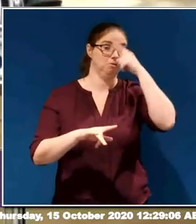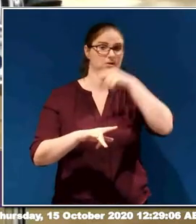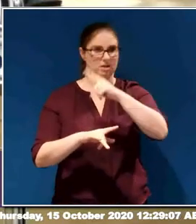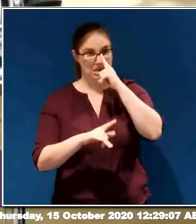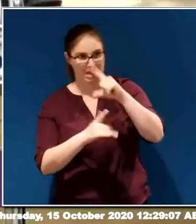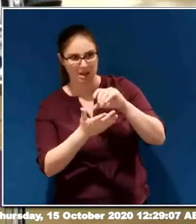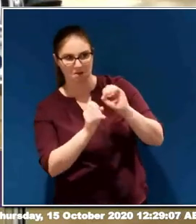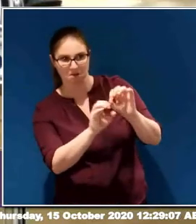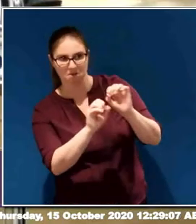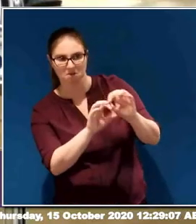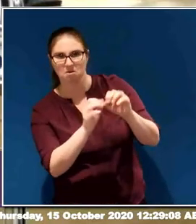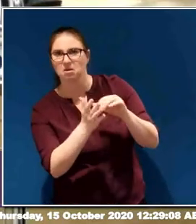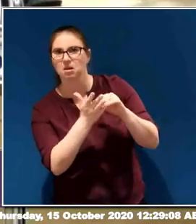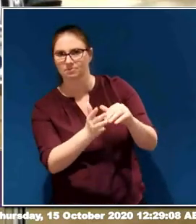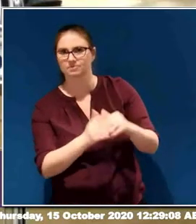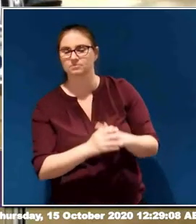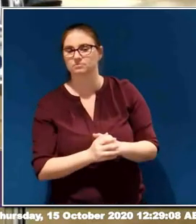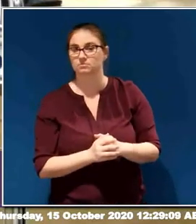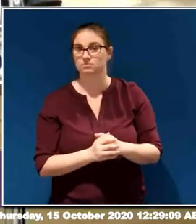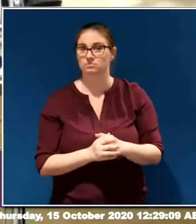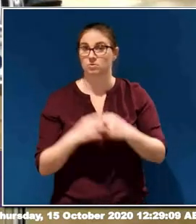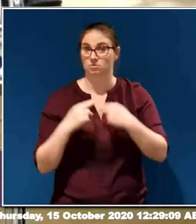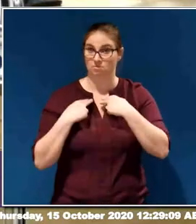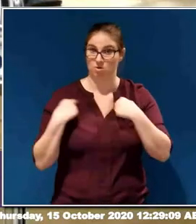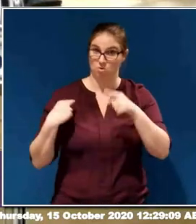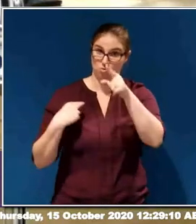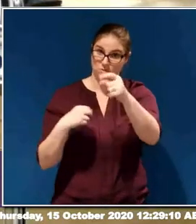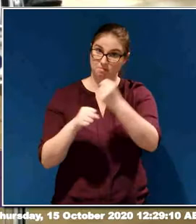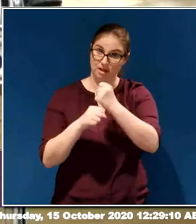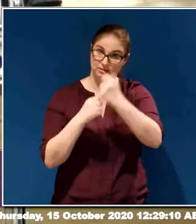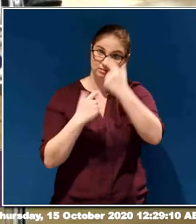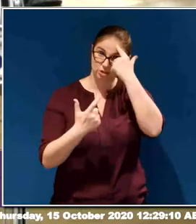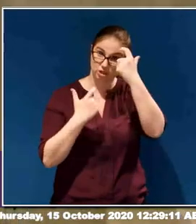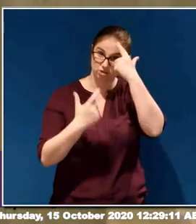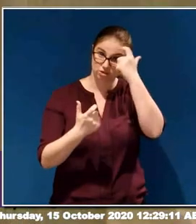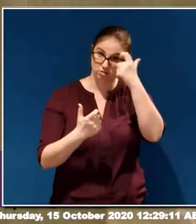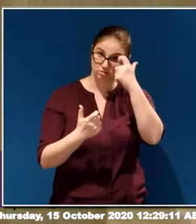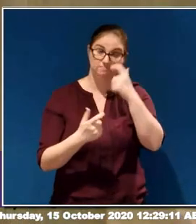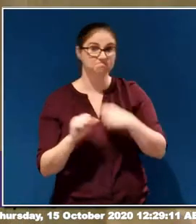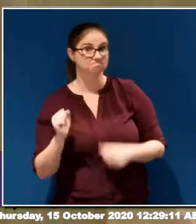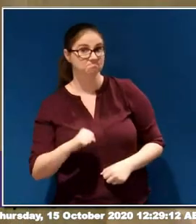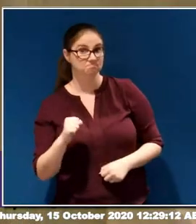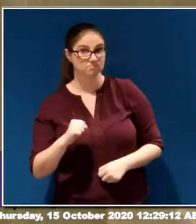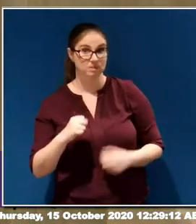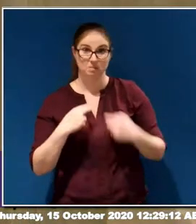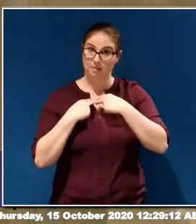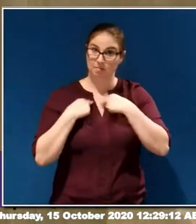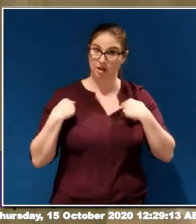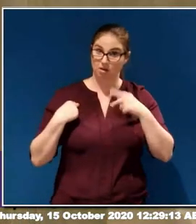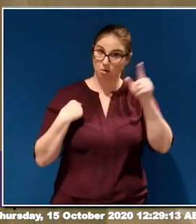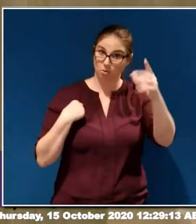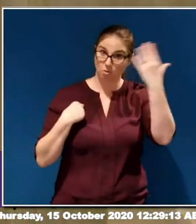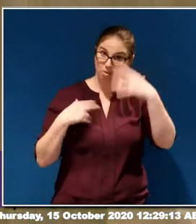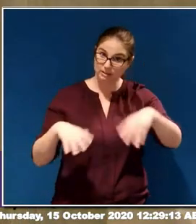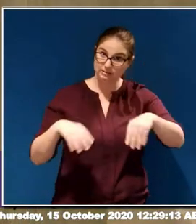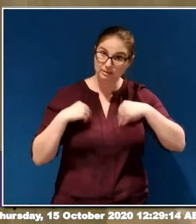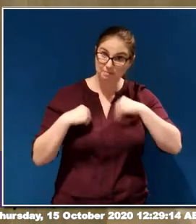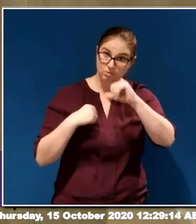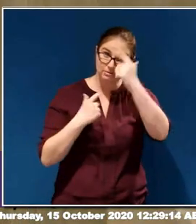Yes. But they're not always taken? No, that's correct - sorry, yes, you're right, it's not always taken.